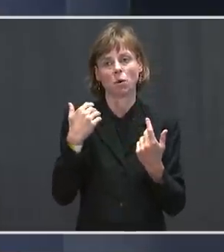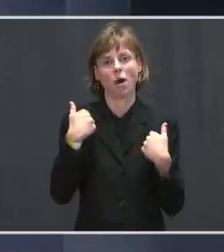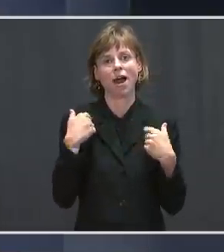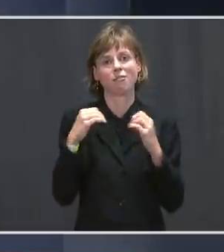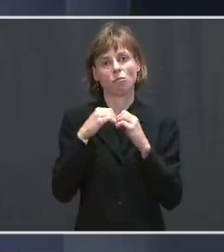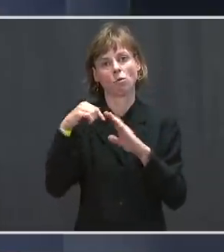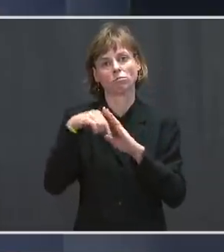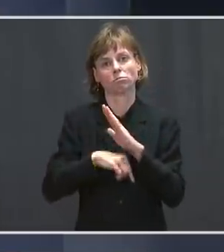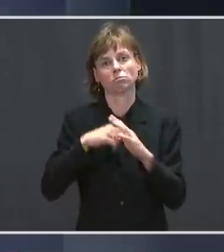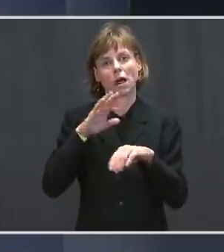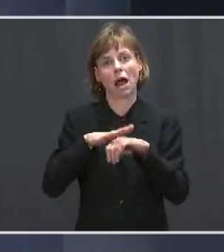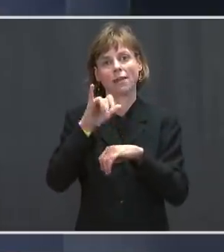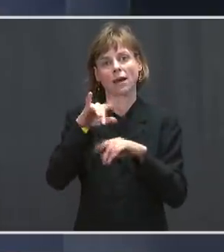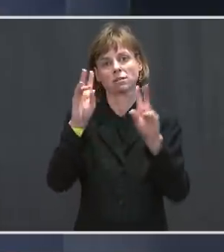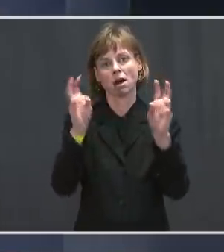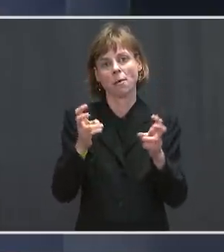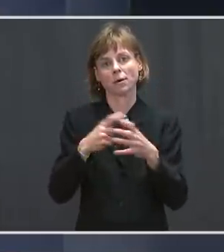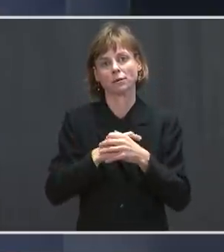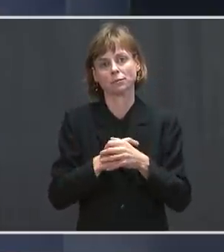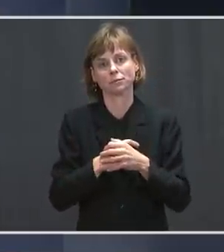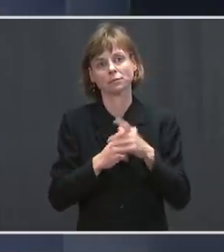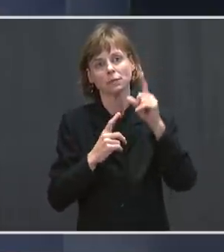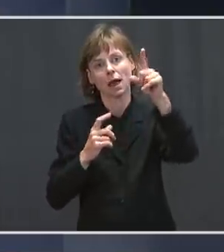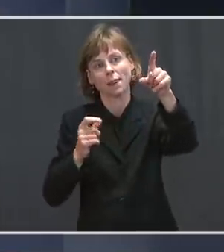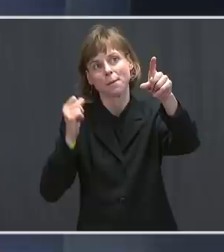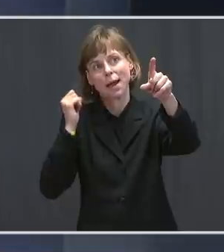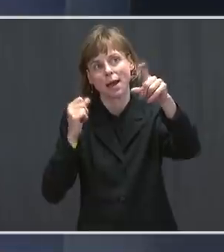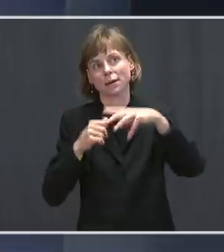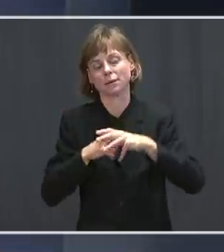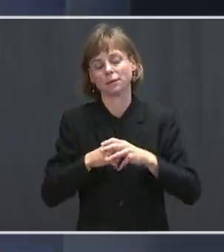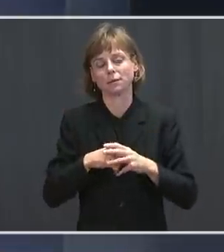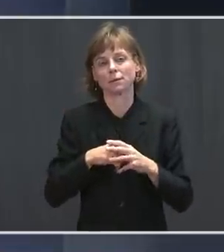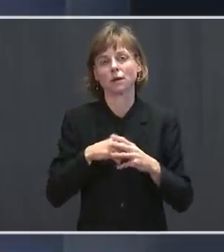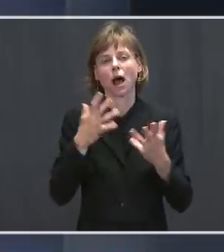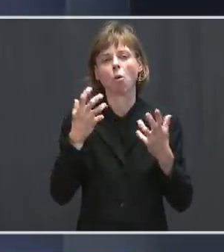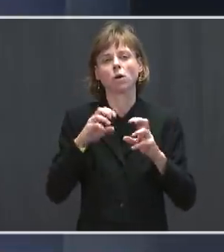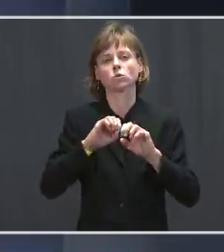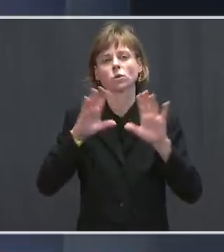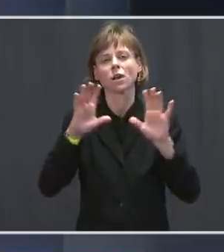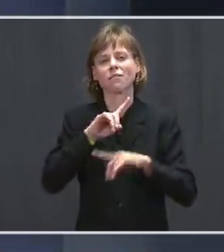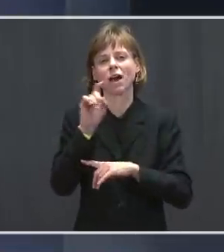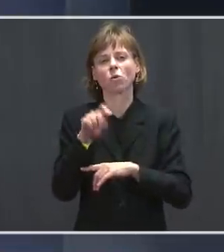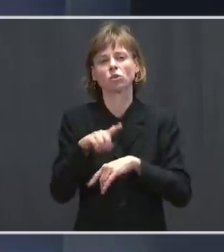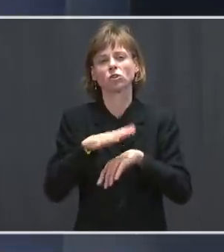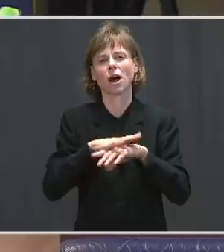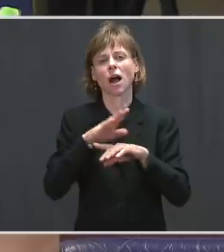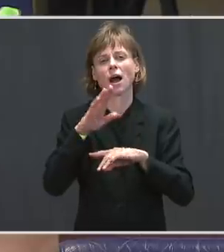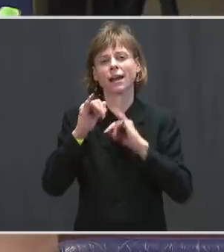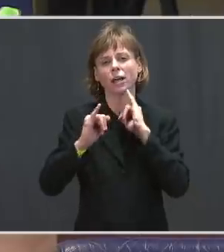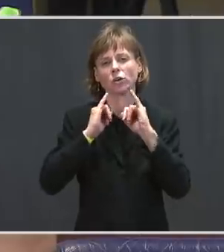Go ahead in the back. The Press: Hi, Jen. Thanks. I just wanted to clarify some questions on energy sector -- Ms. Psaki: Sure. The Press: -- in light of the cancellation